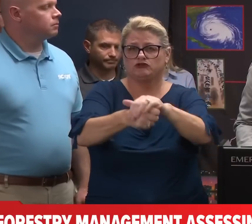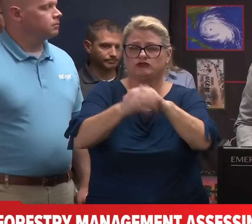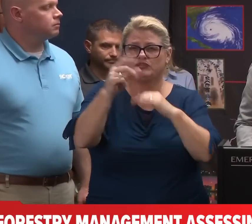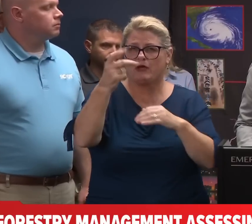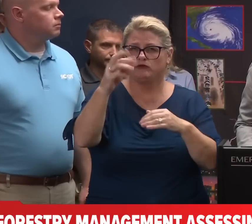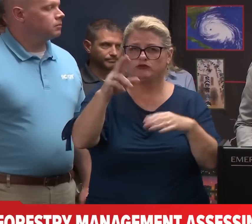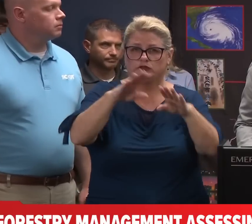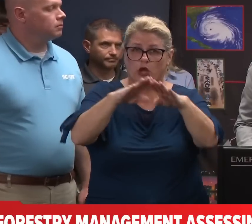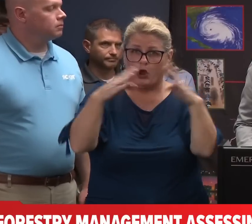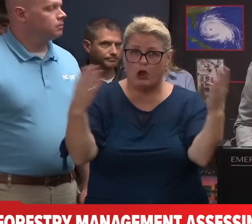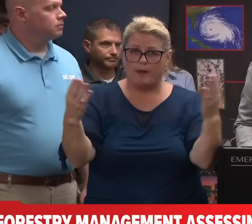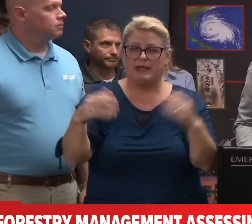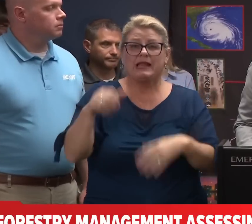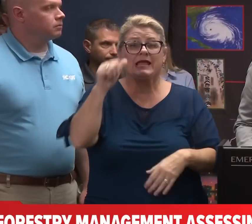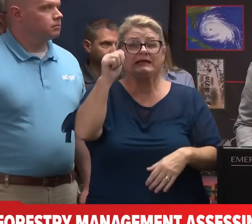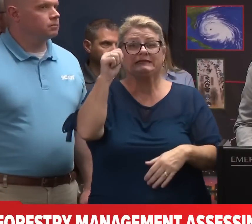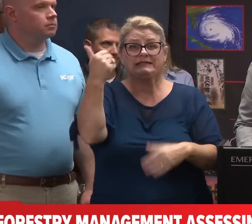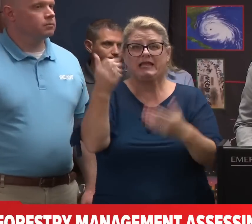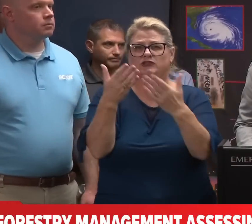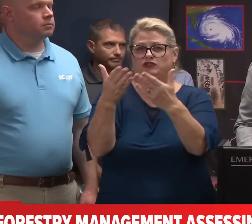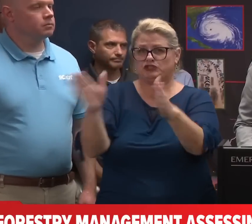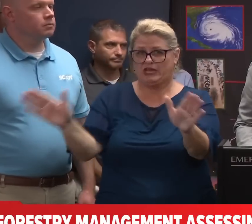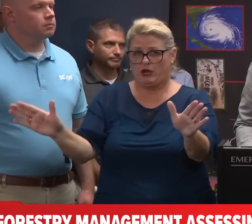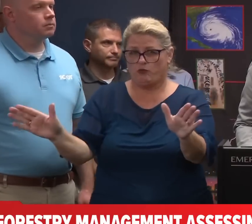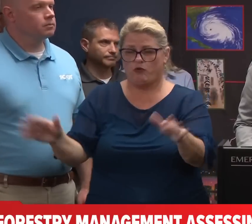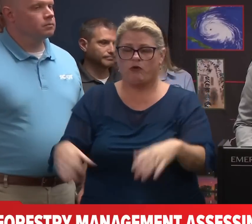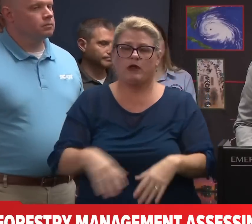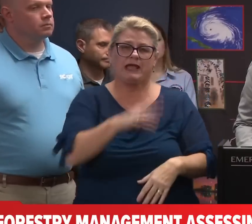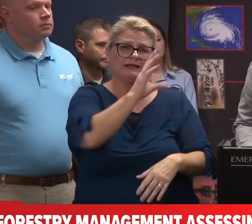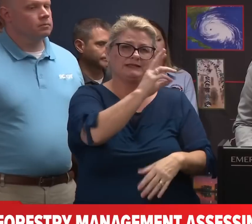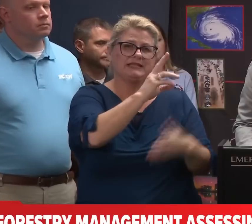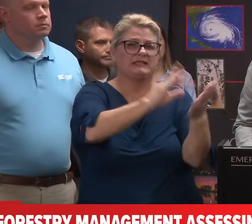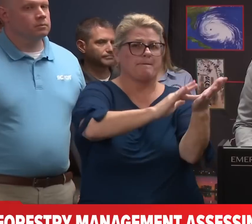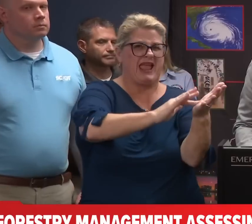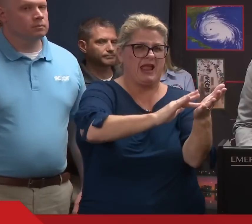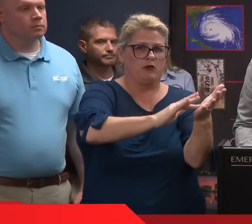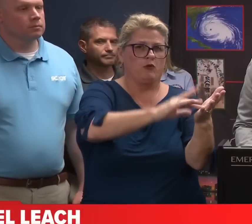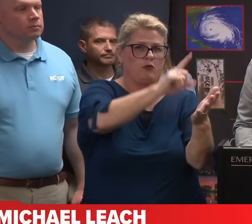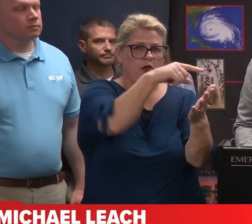10 general population shelters and six medical needs shelters open across the state supporting